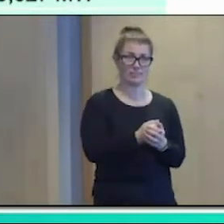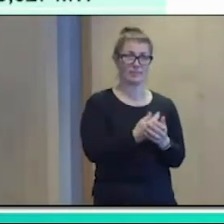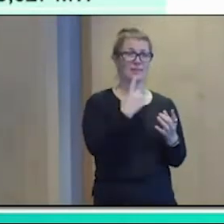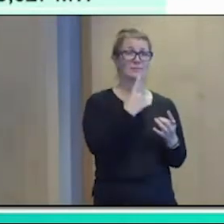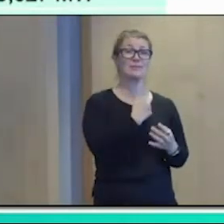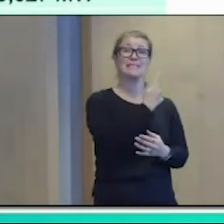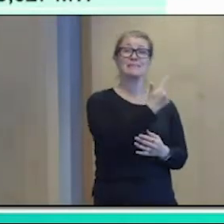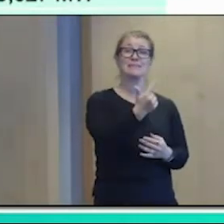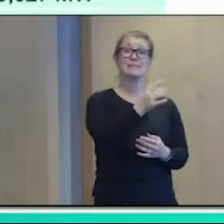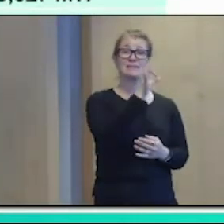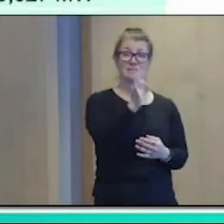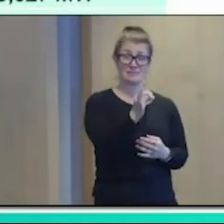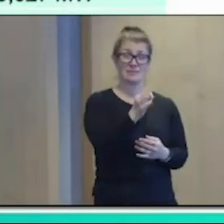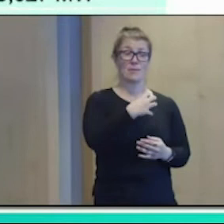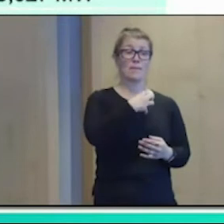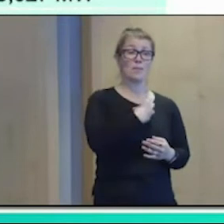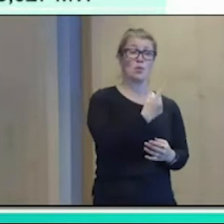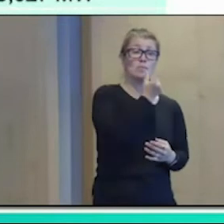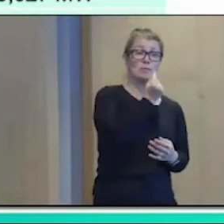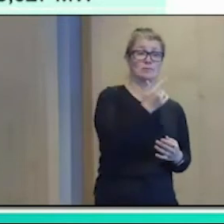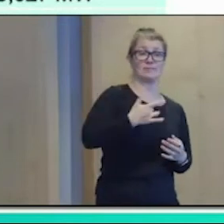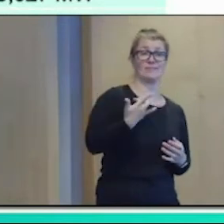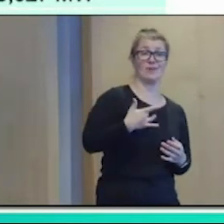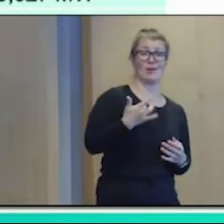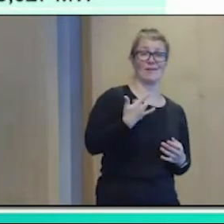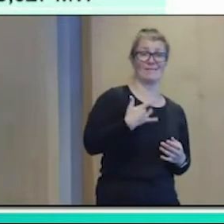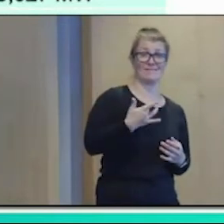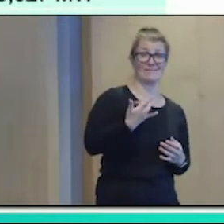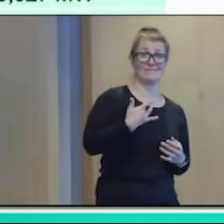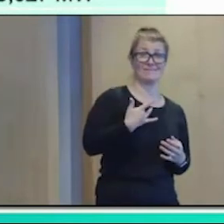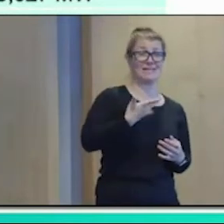to survive an extreme heat event with a working air conditioner at home, and extreme heat is